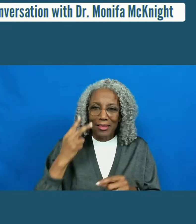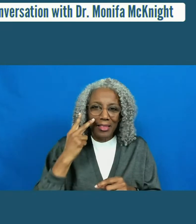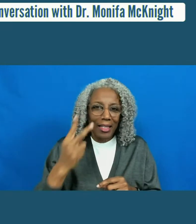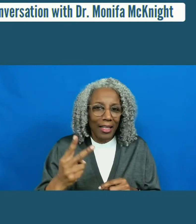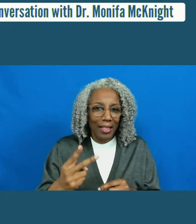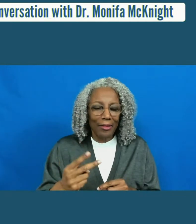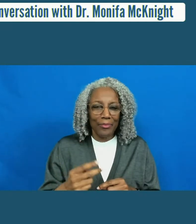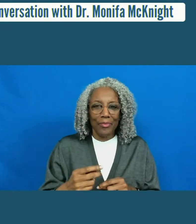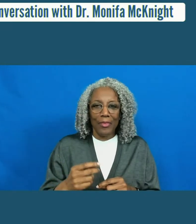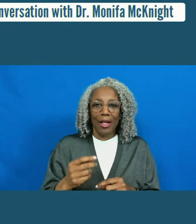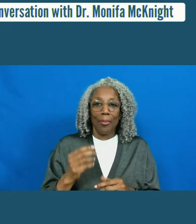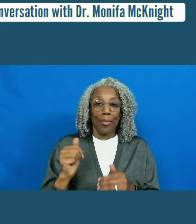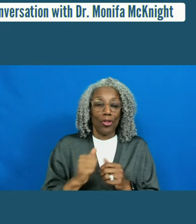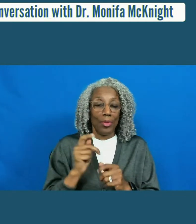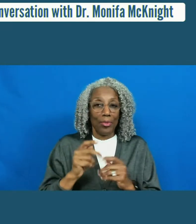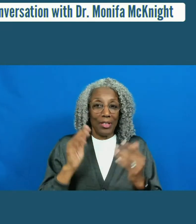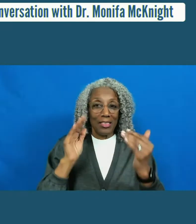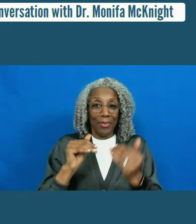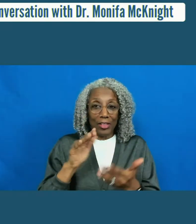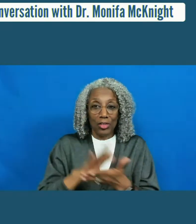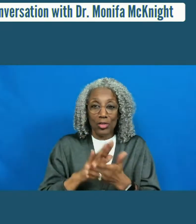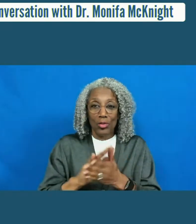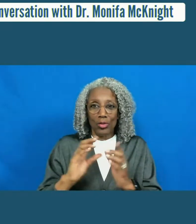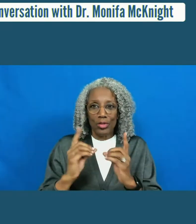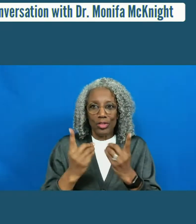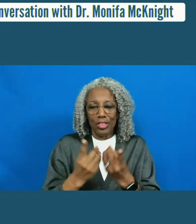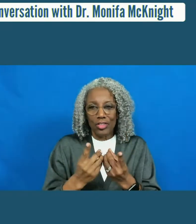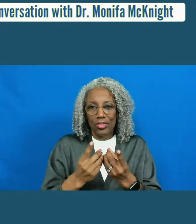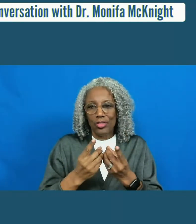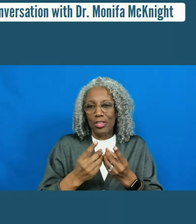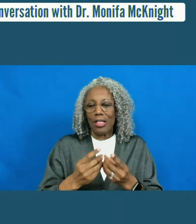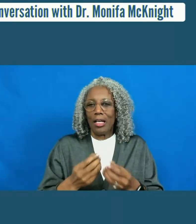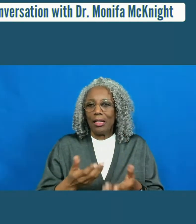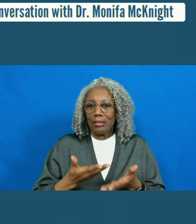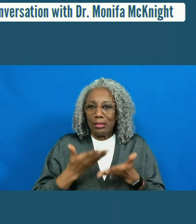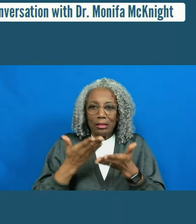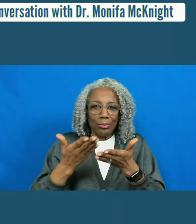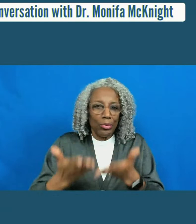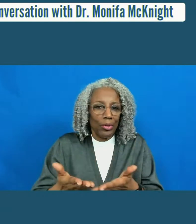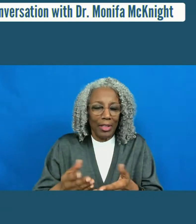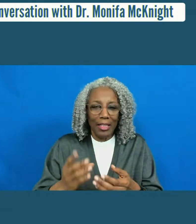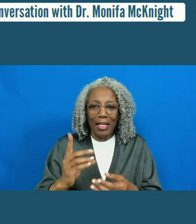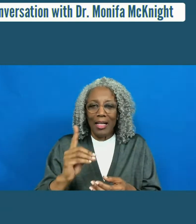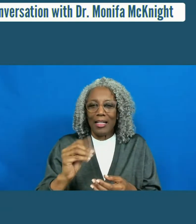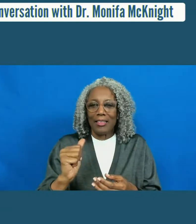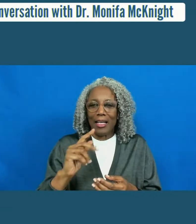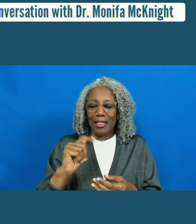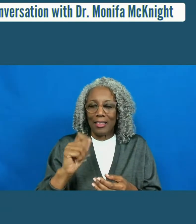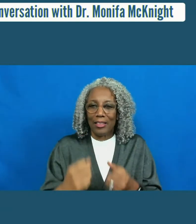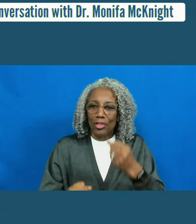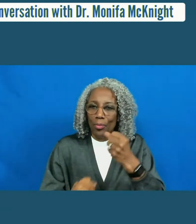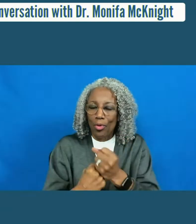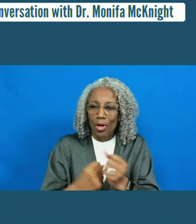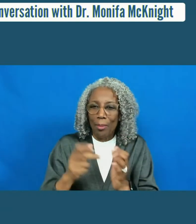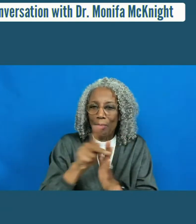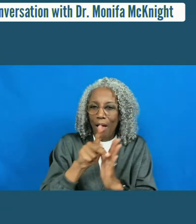about an intangible feeling. But most people generally expect the school district to deploy a